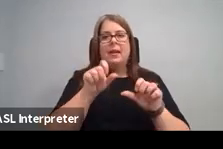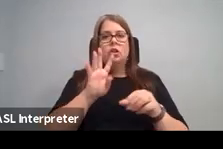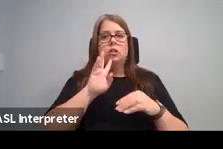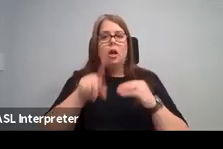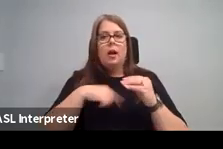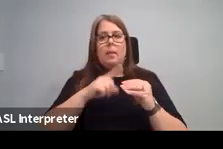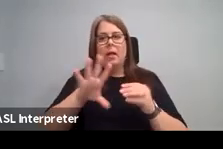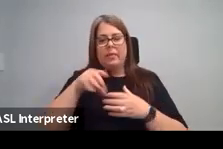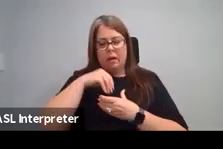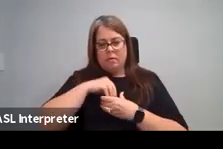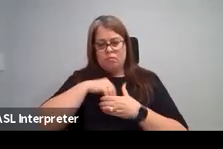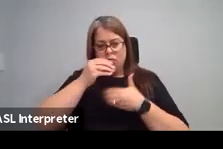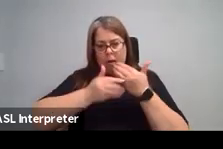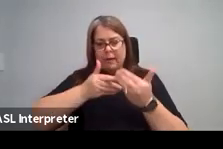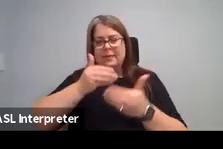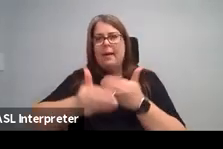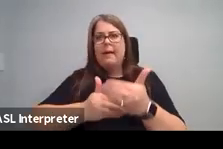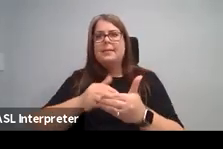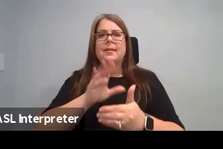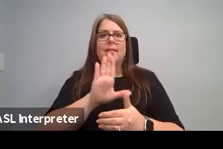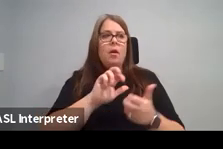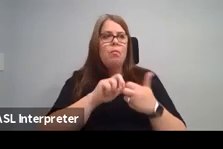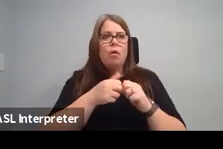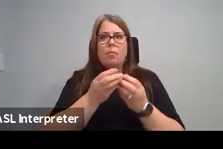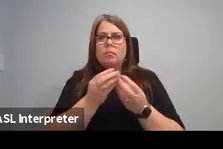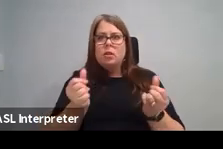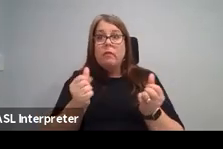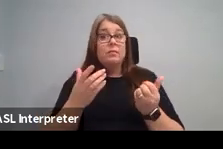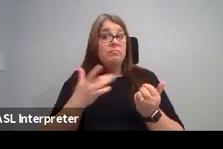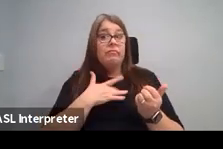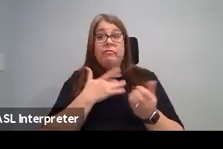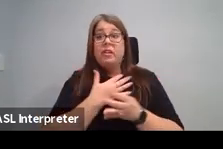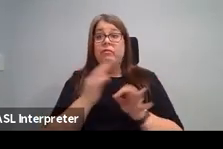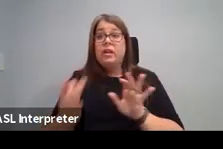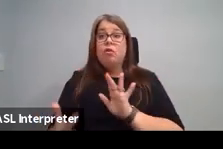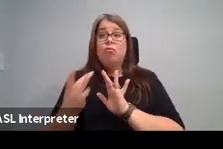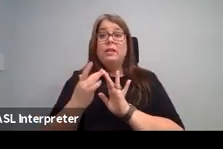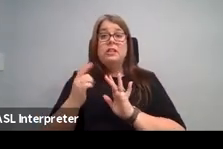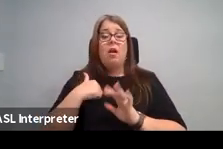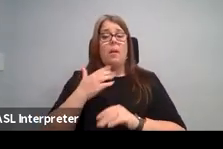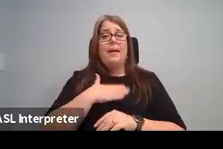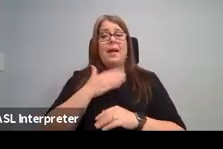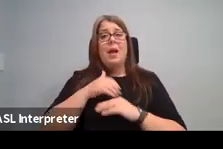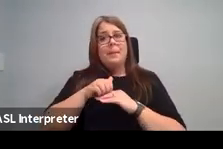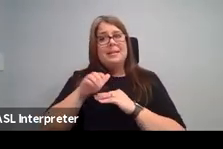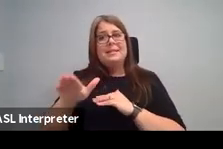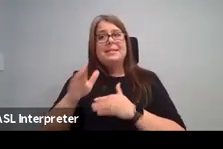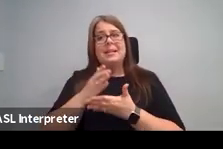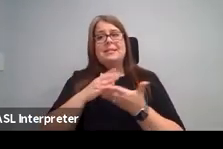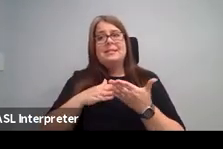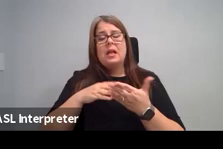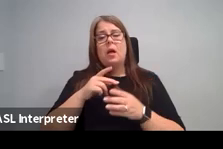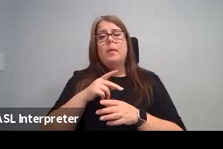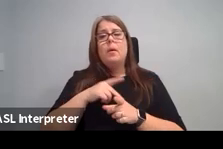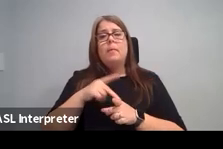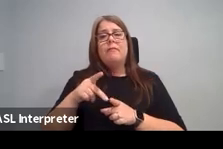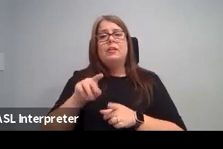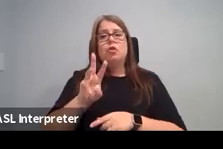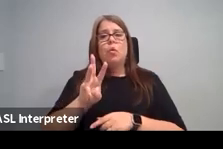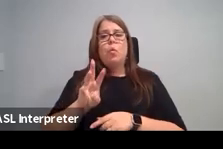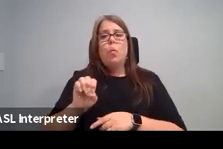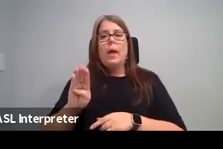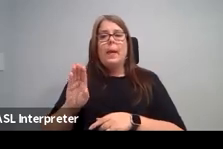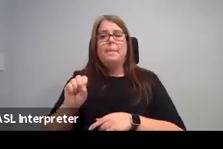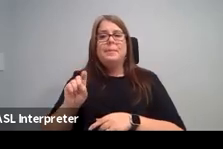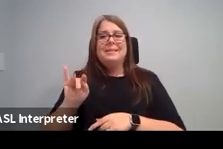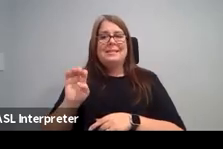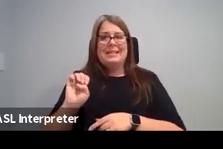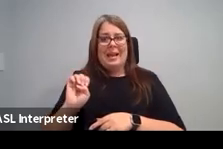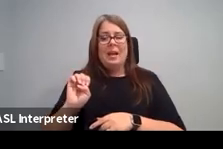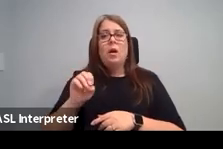Allison Frenzel : And their problem solving. So please reach out to me and I can send some sample student professional website portfolios using that tool we believe is the tool that we use to my program.